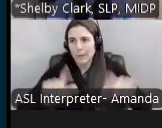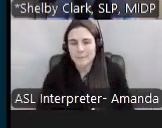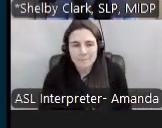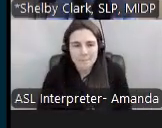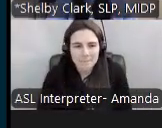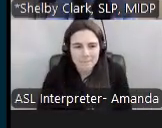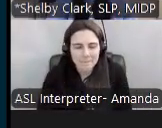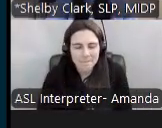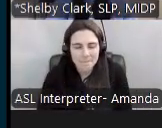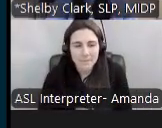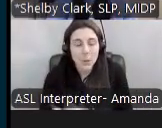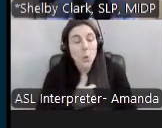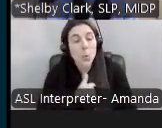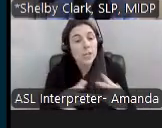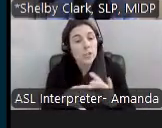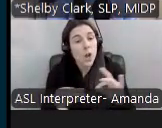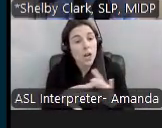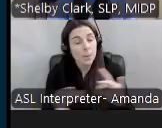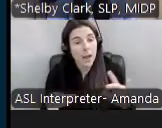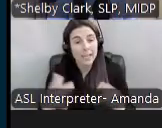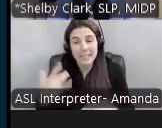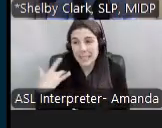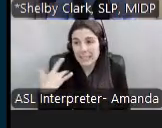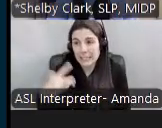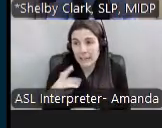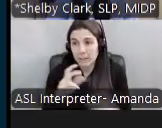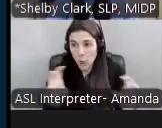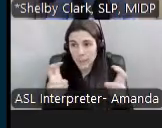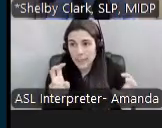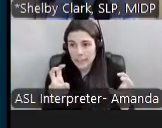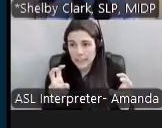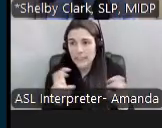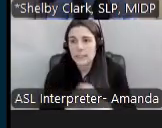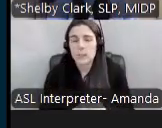we do talk about sensitive topics or clients and families